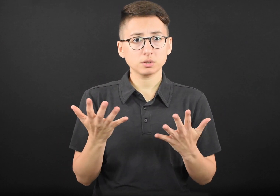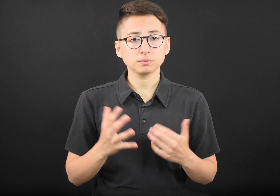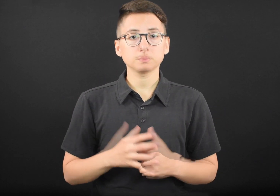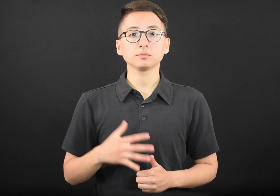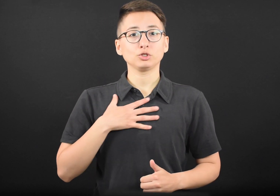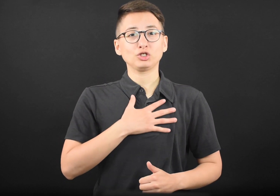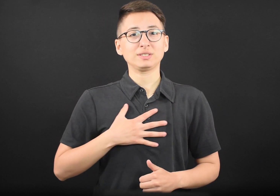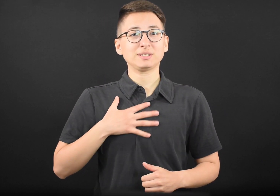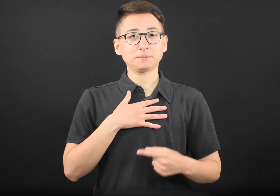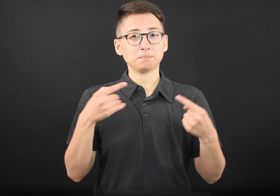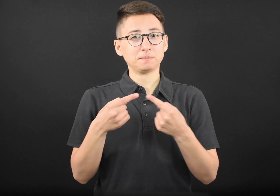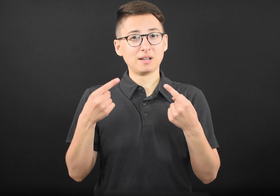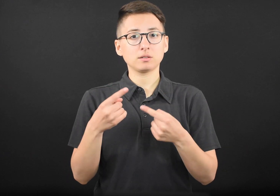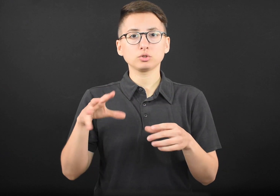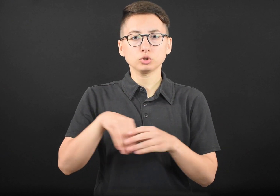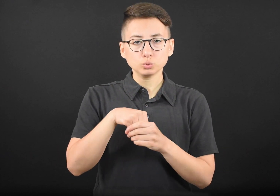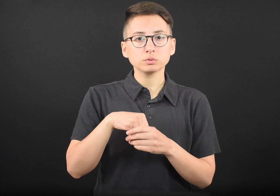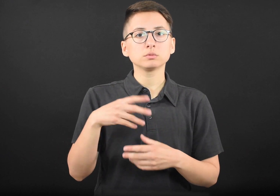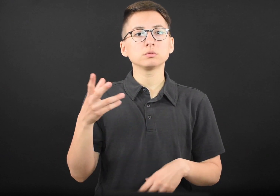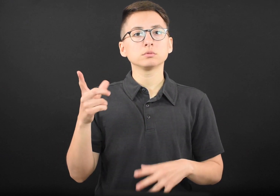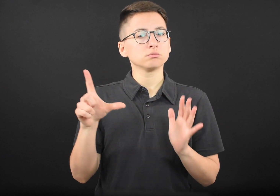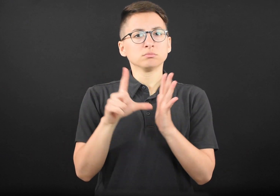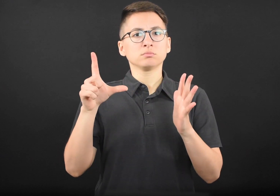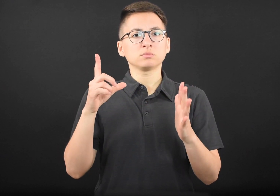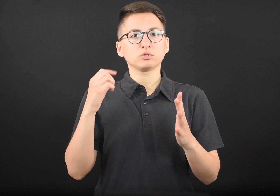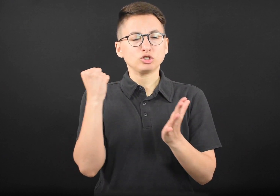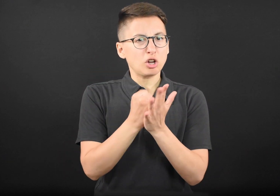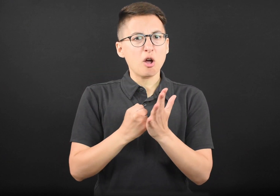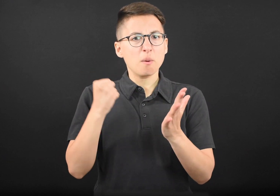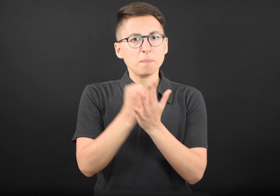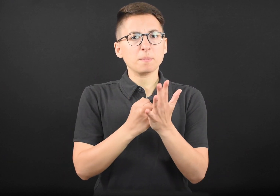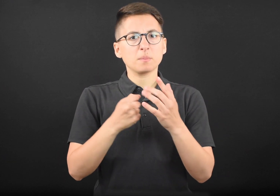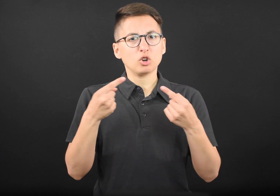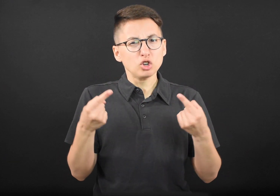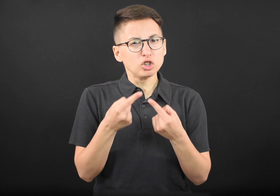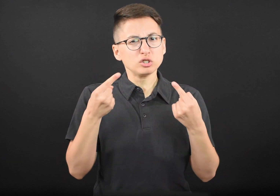chest pain including sudden, sharp, stabbing pains;